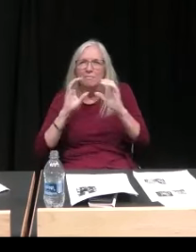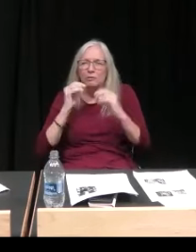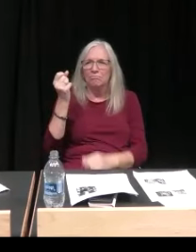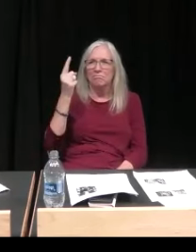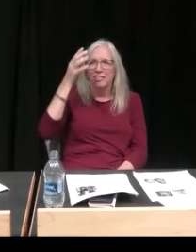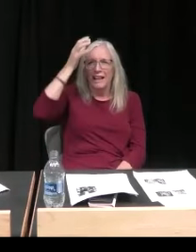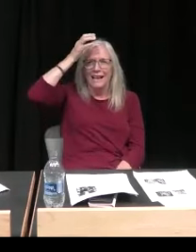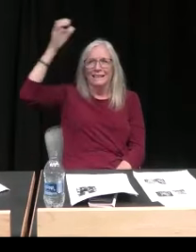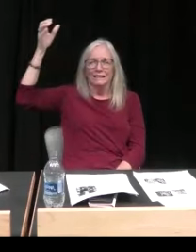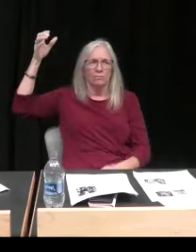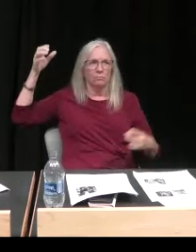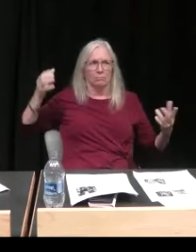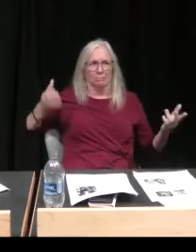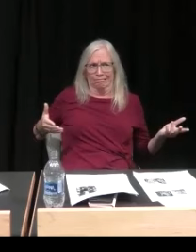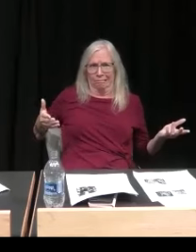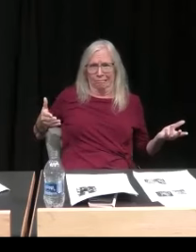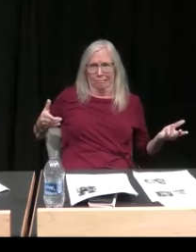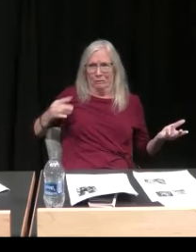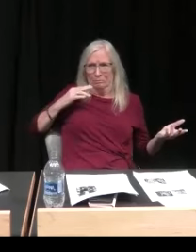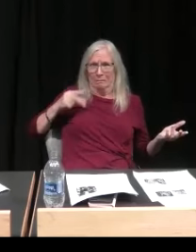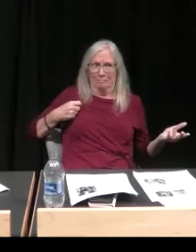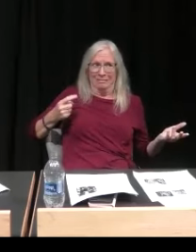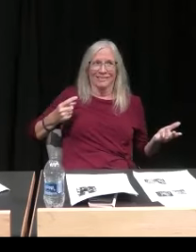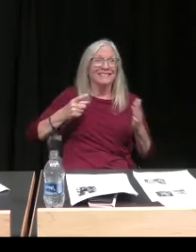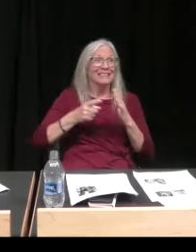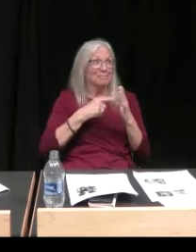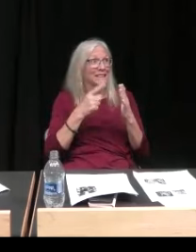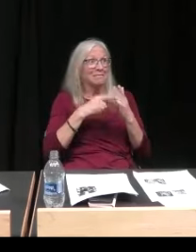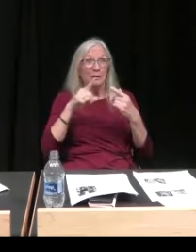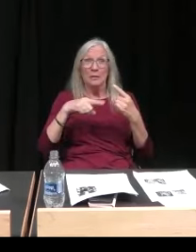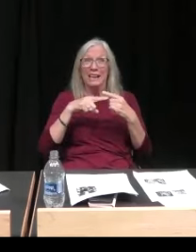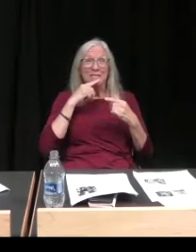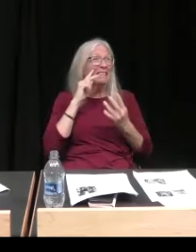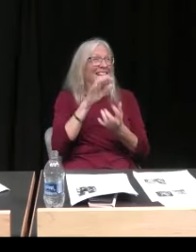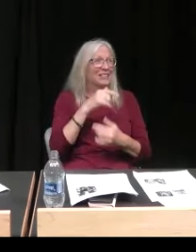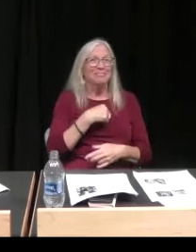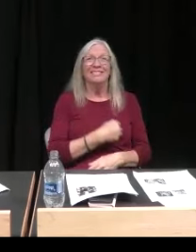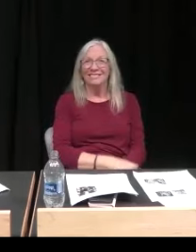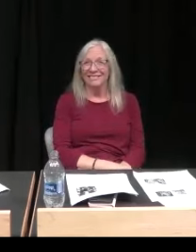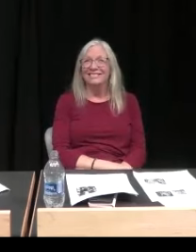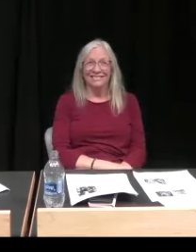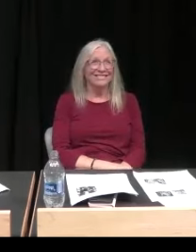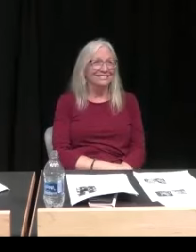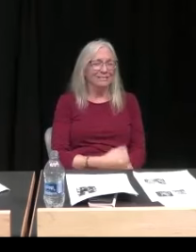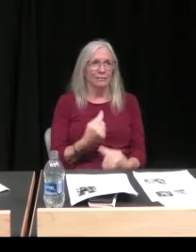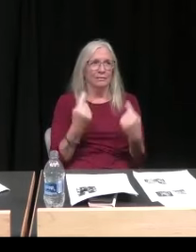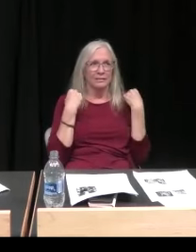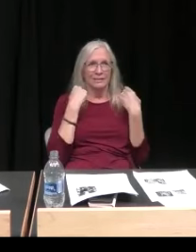our communities but we get access to that through our language and Community like sometimes you know